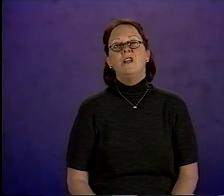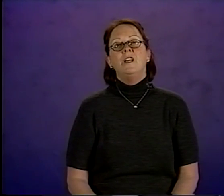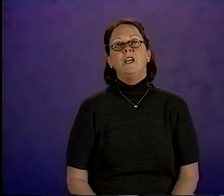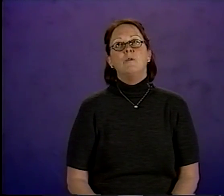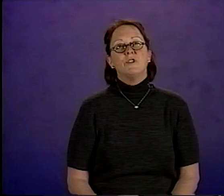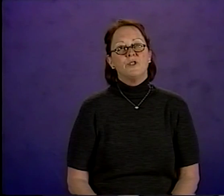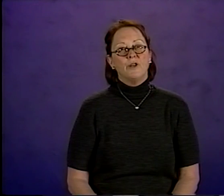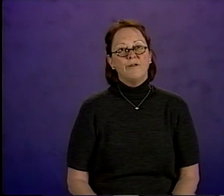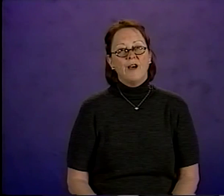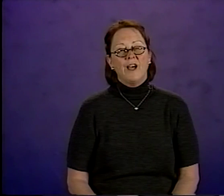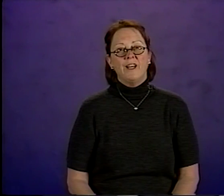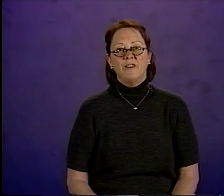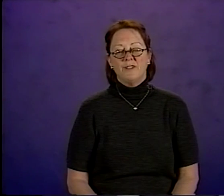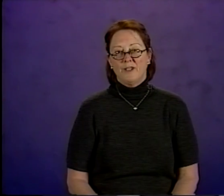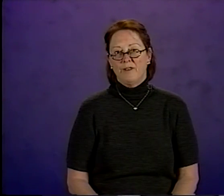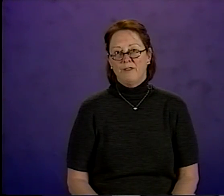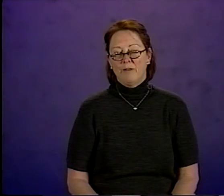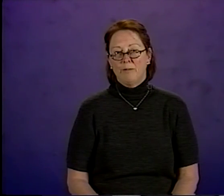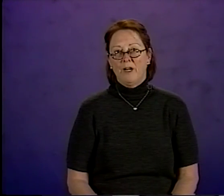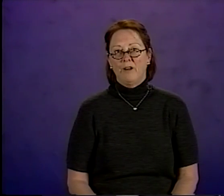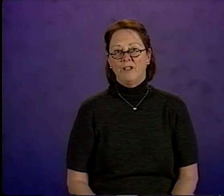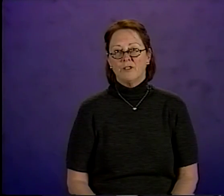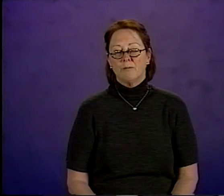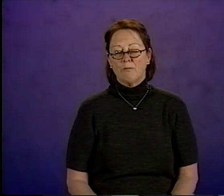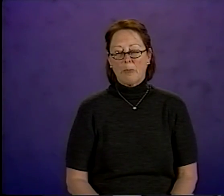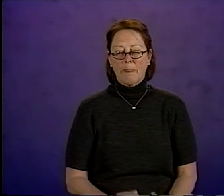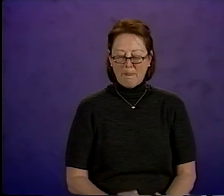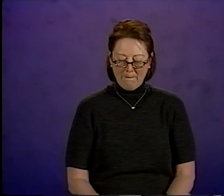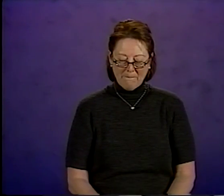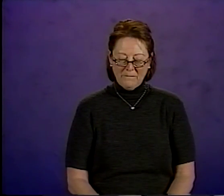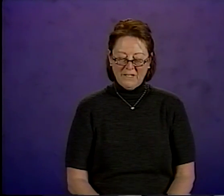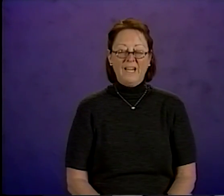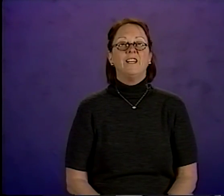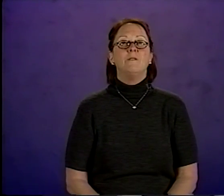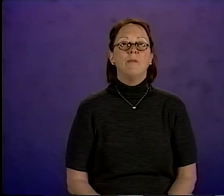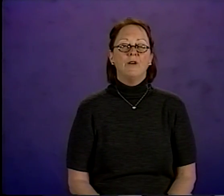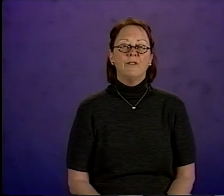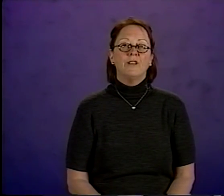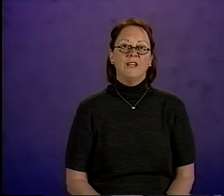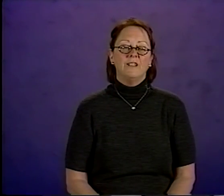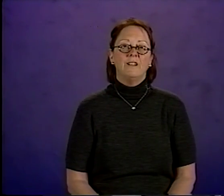He was certified and the son of deaf parents. Sadly both Clayton